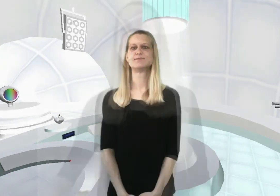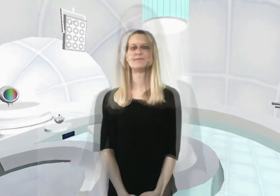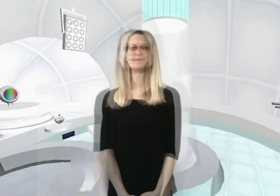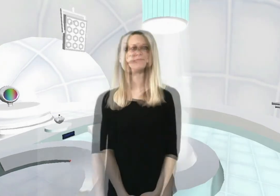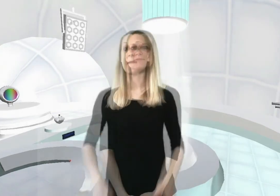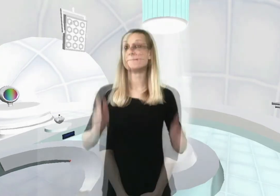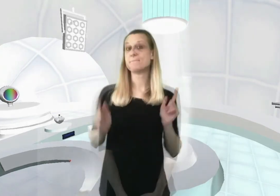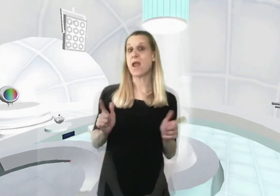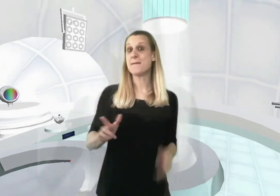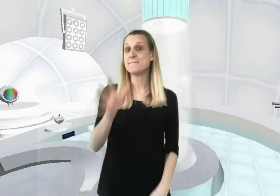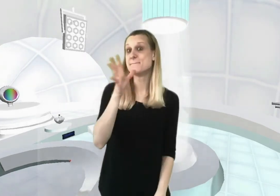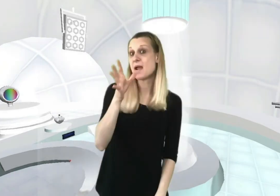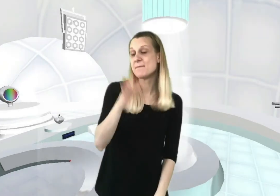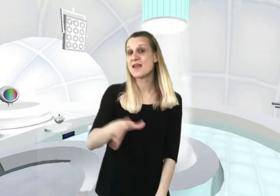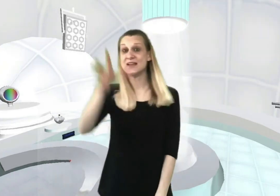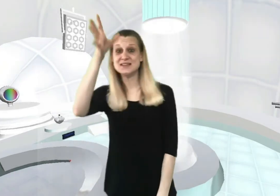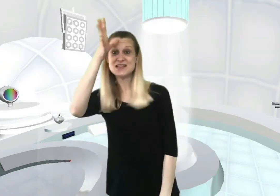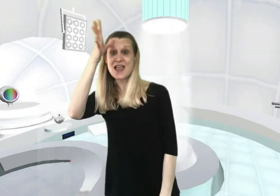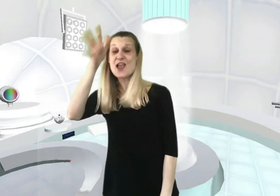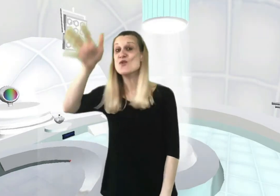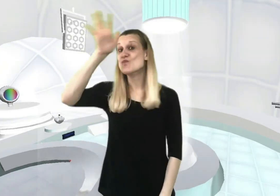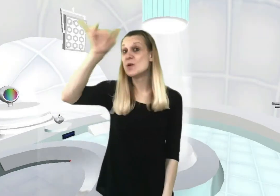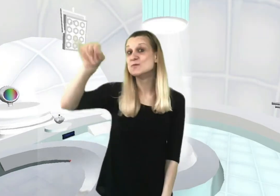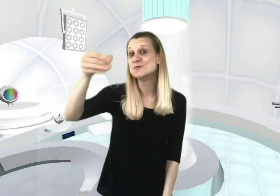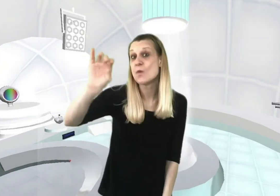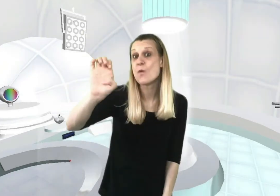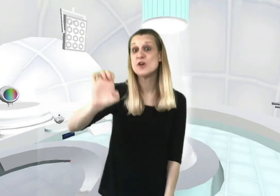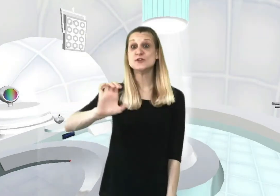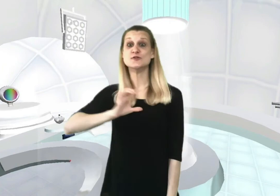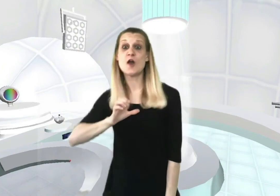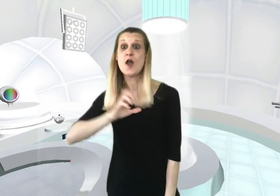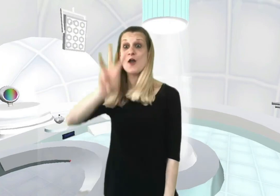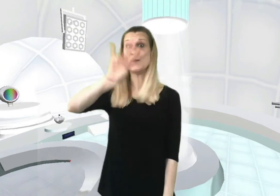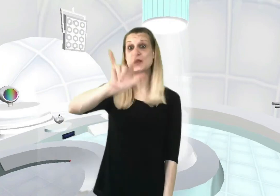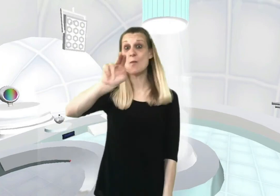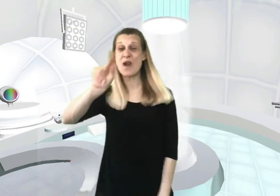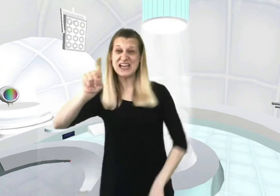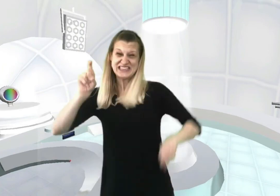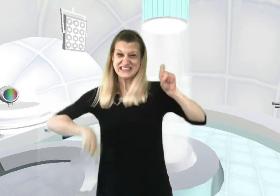Mr. and Mrs. Teavee and Grandpa Joe and little Charlie and Mr. Wonka all